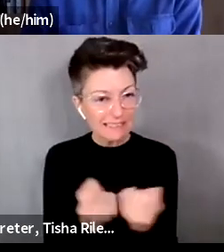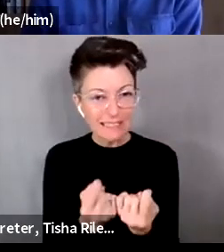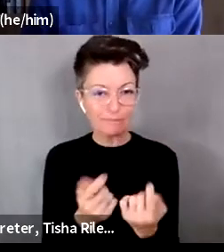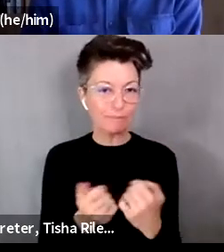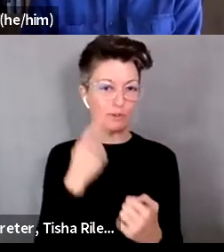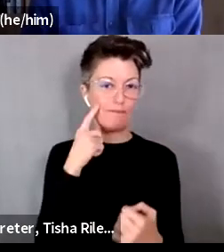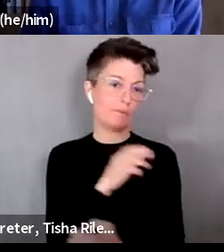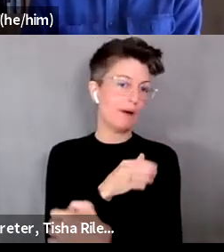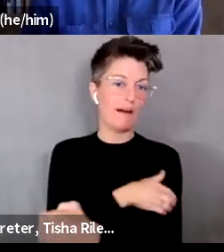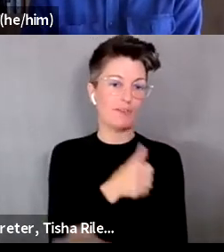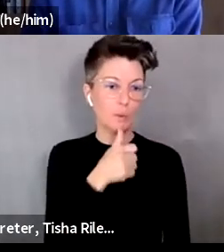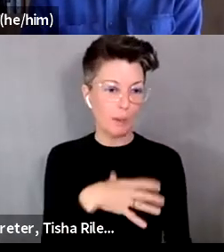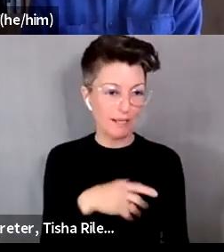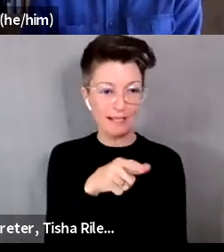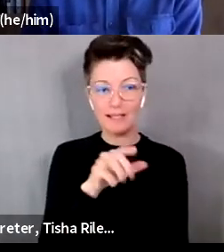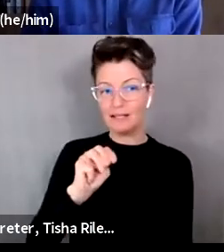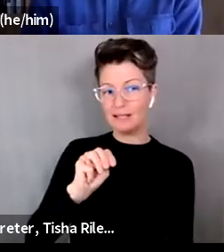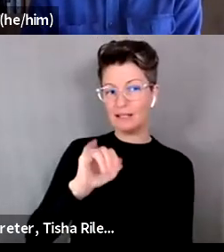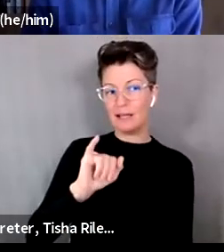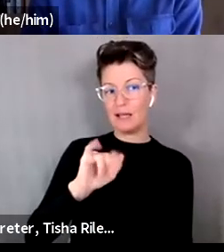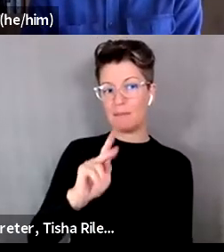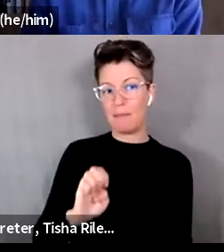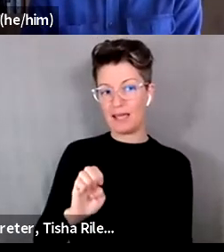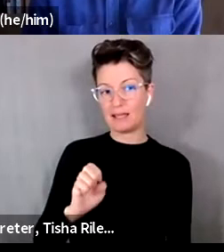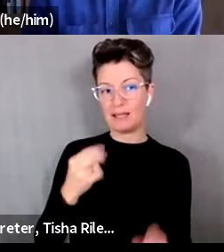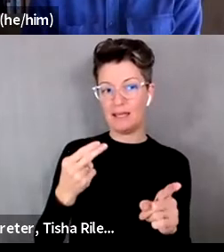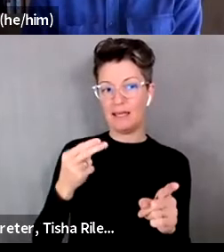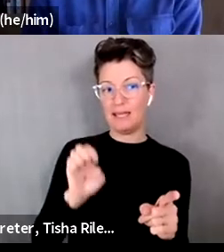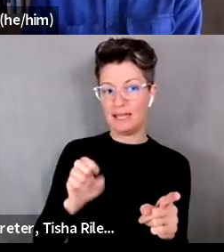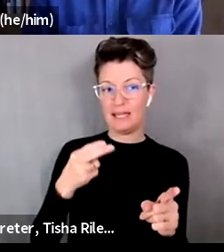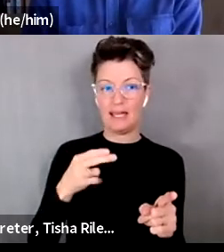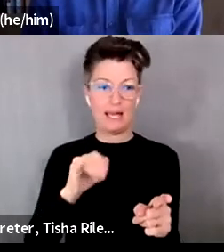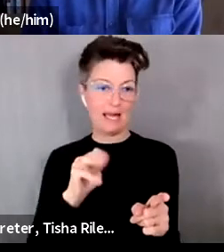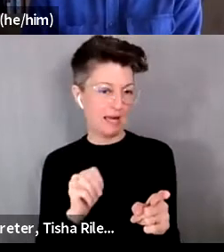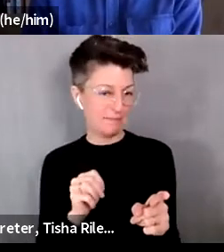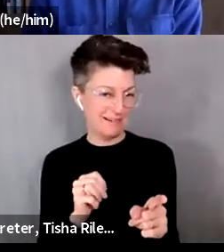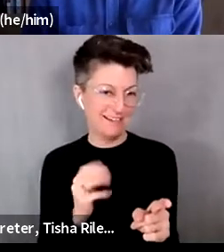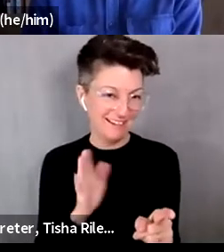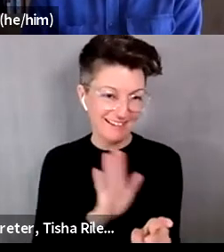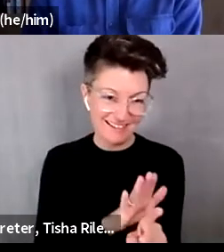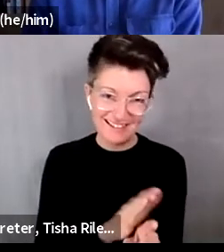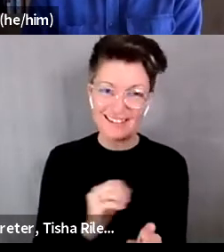the, the person here with the he/him pronouns? How, how was that for you?